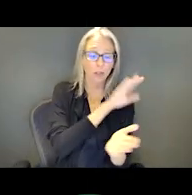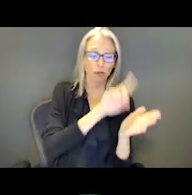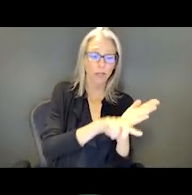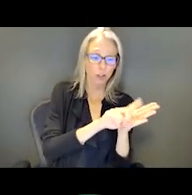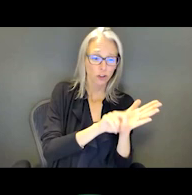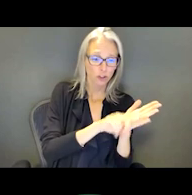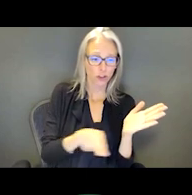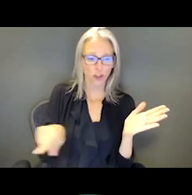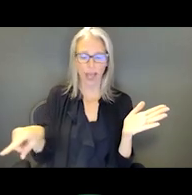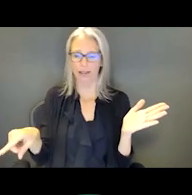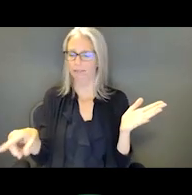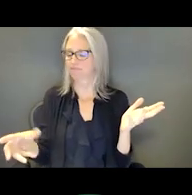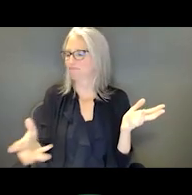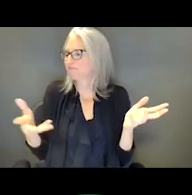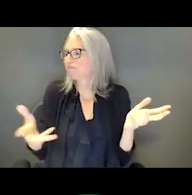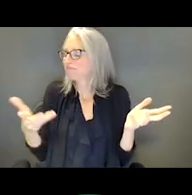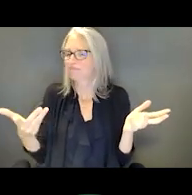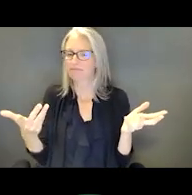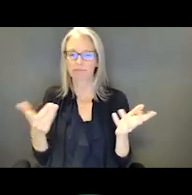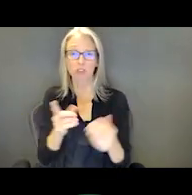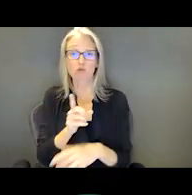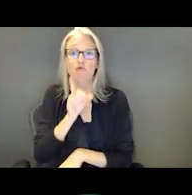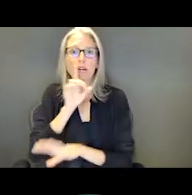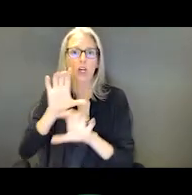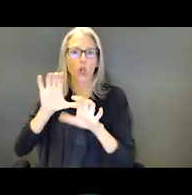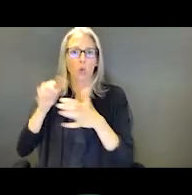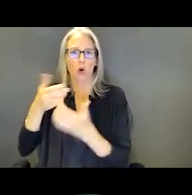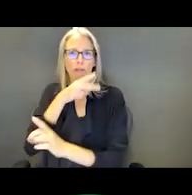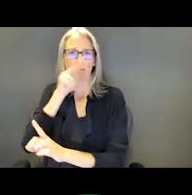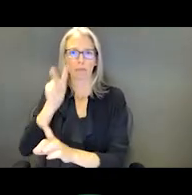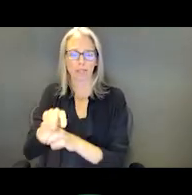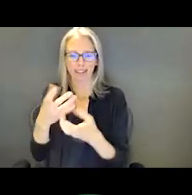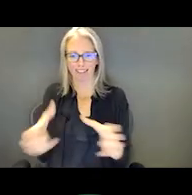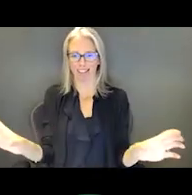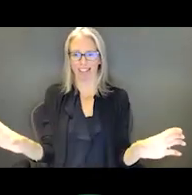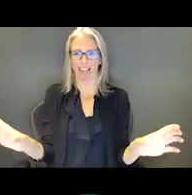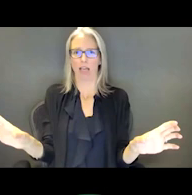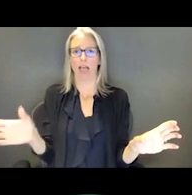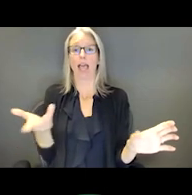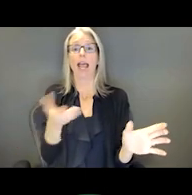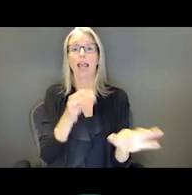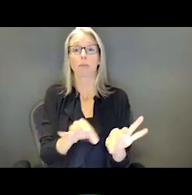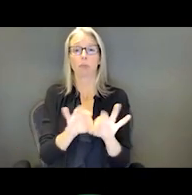Is also gonna be a really key. Way for us to make the most out of this research that,